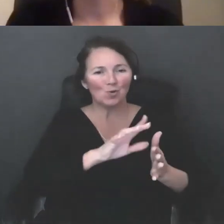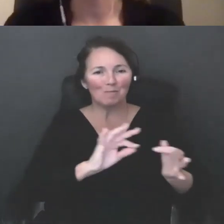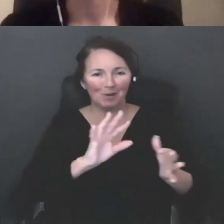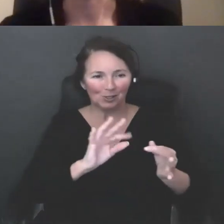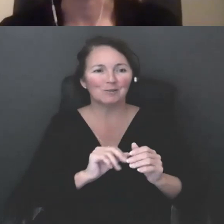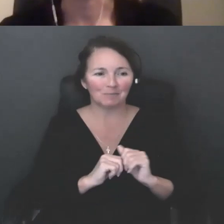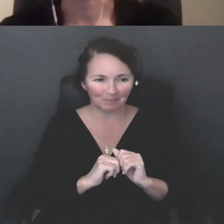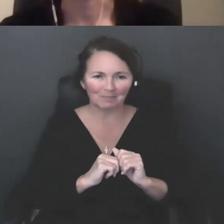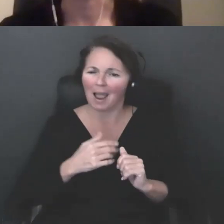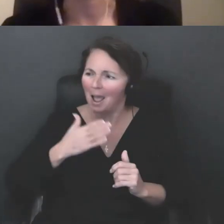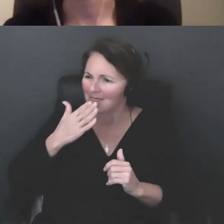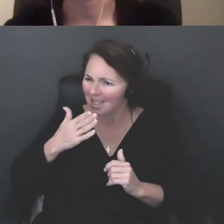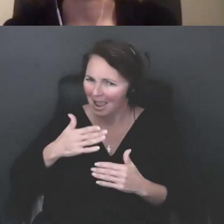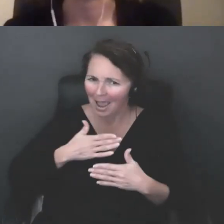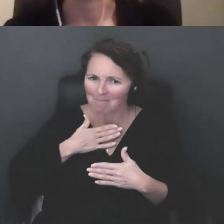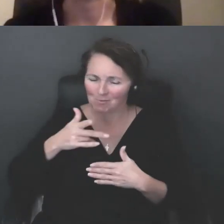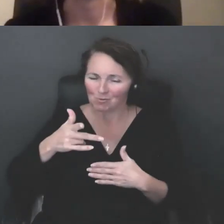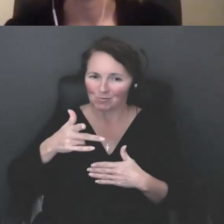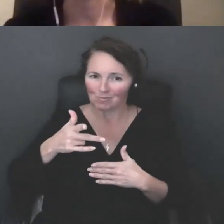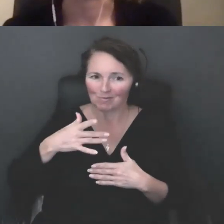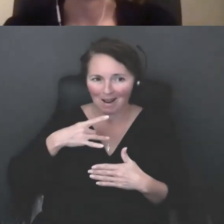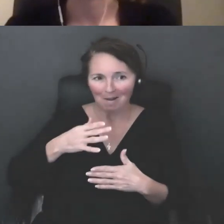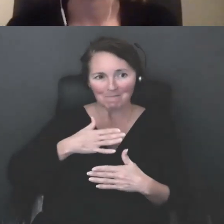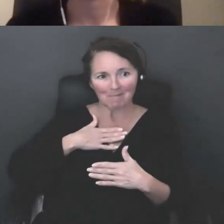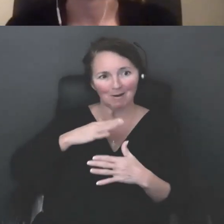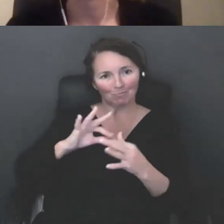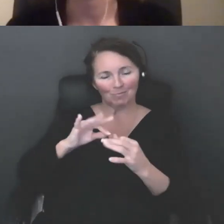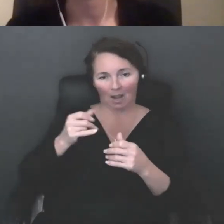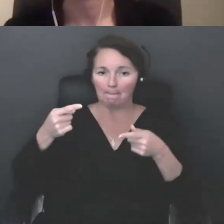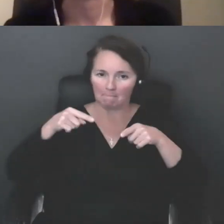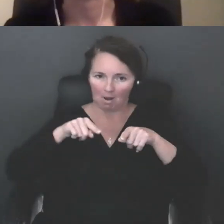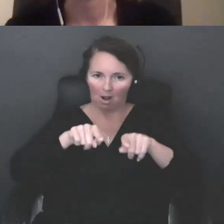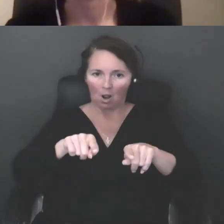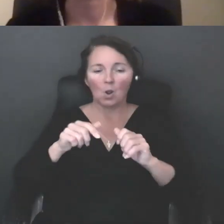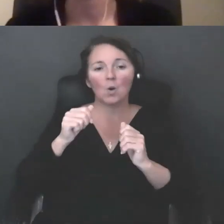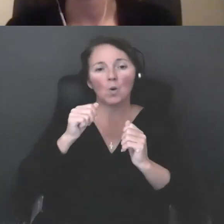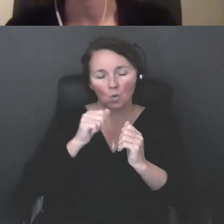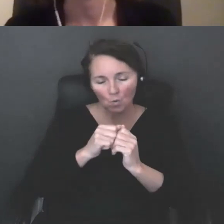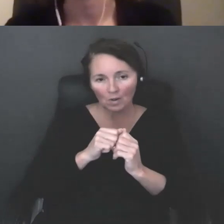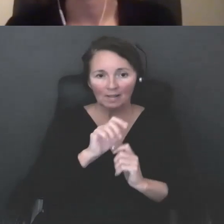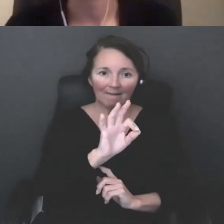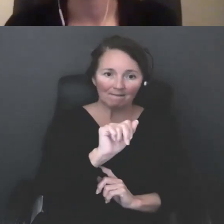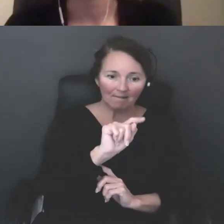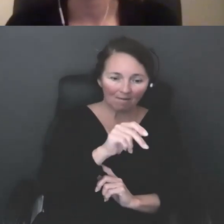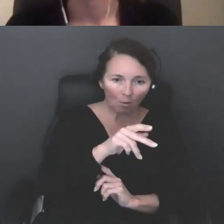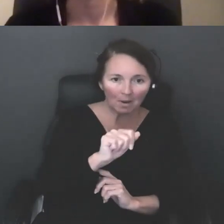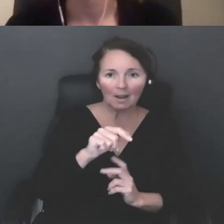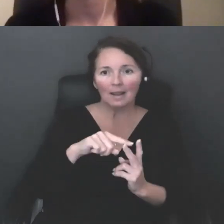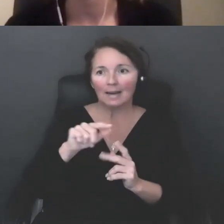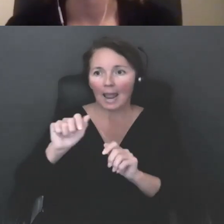what they eat, or they lost the weight. Awesome. I'm glad that was helpful. And, yeah, I think there